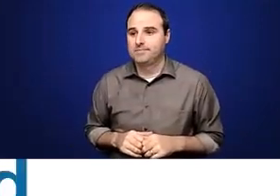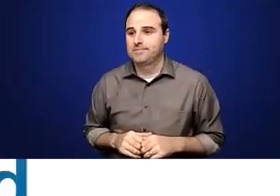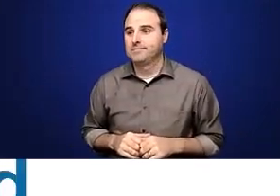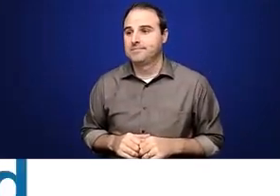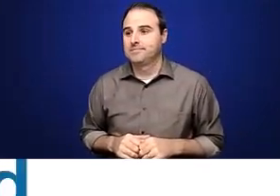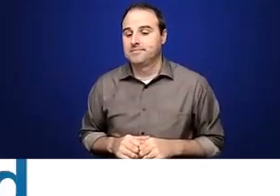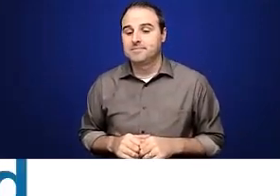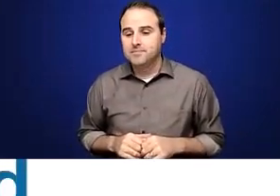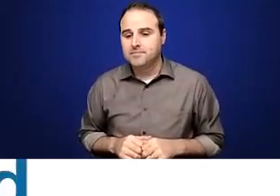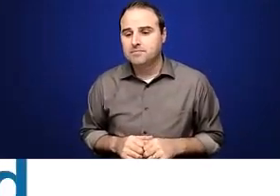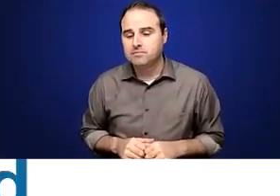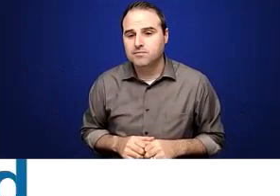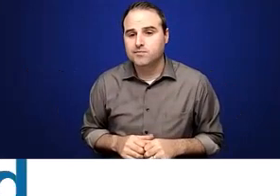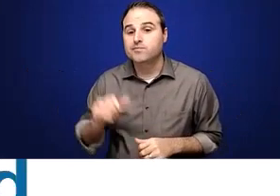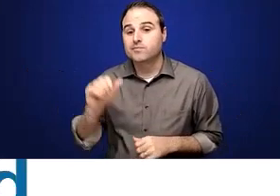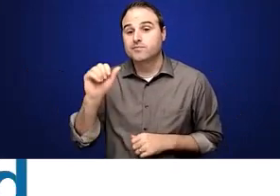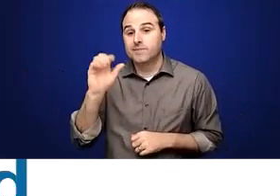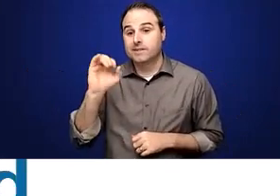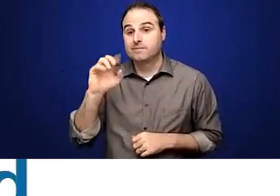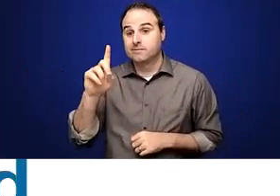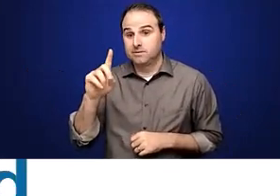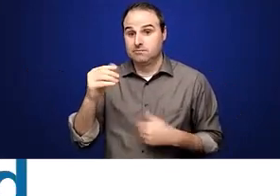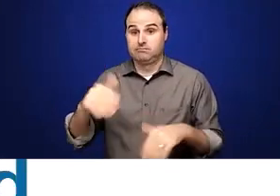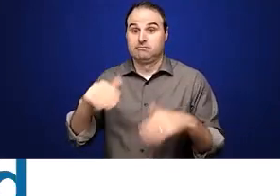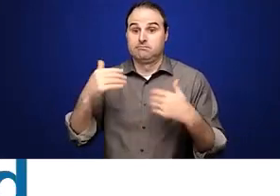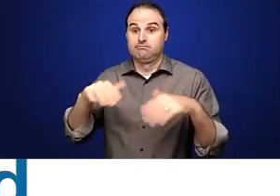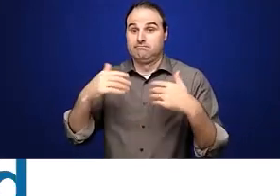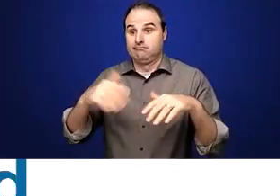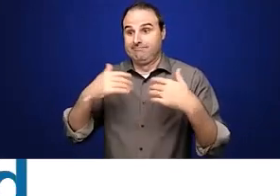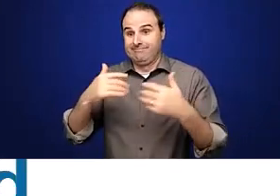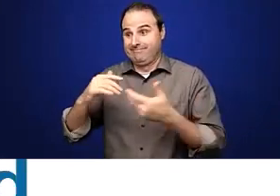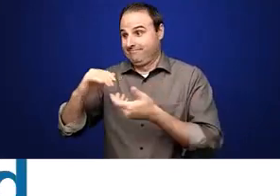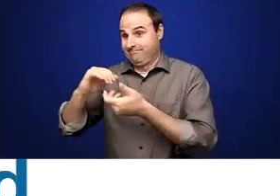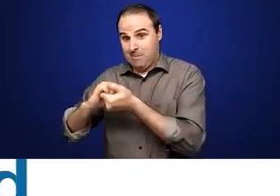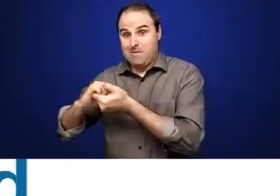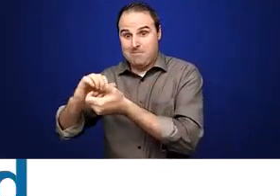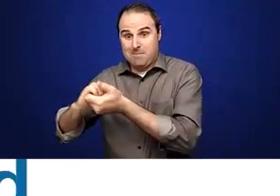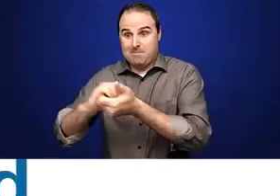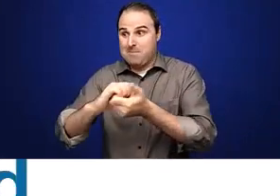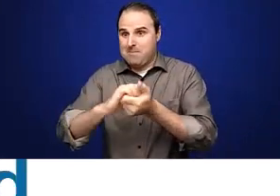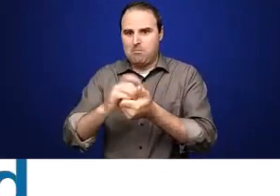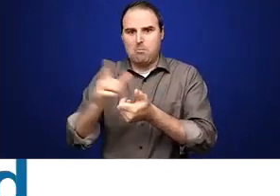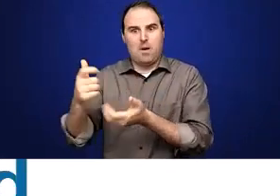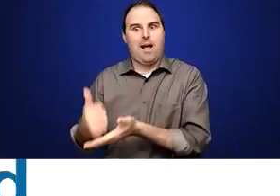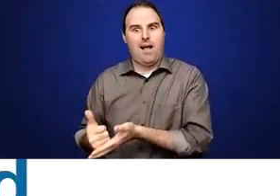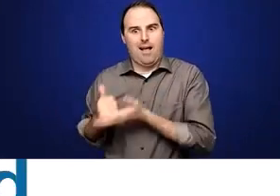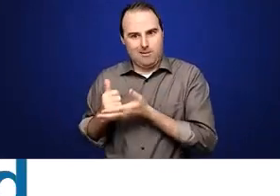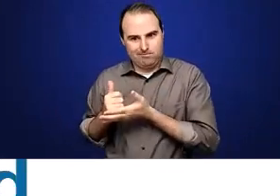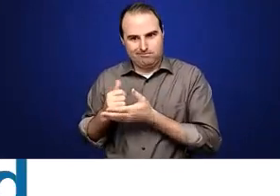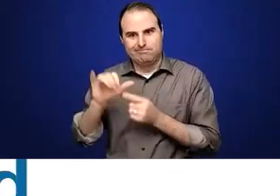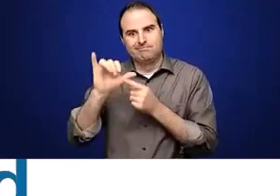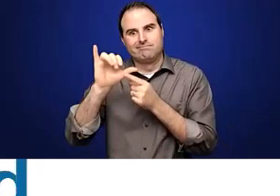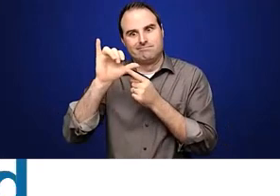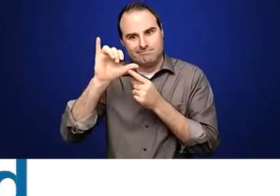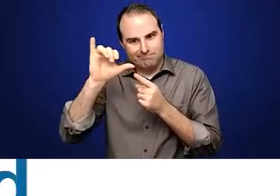So while ACED has benefited greatly from these partnerships, there were some challenges and lessons learned.